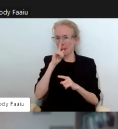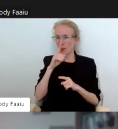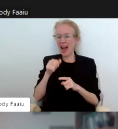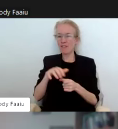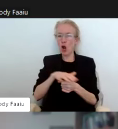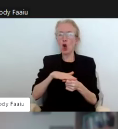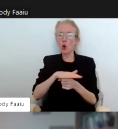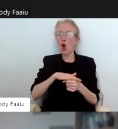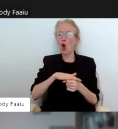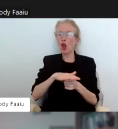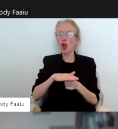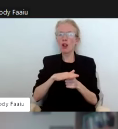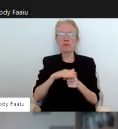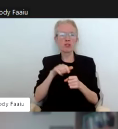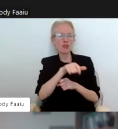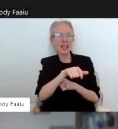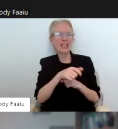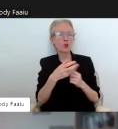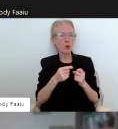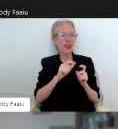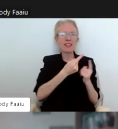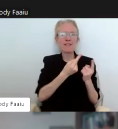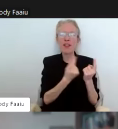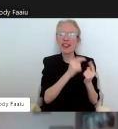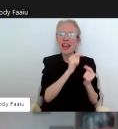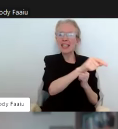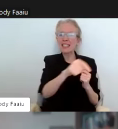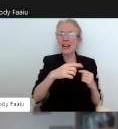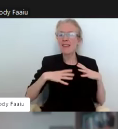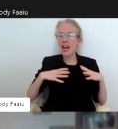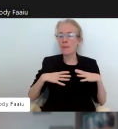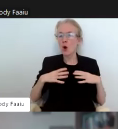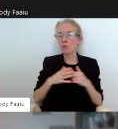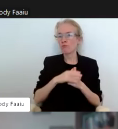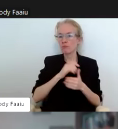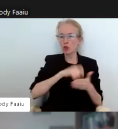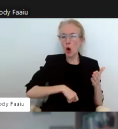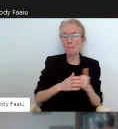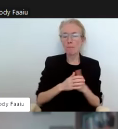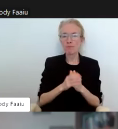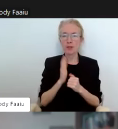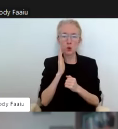shops, or to go to school, or if you want to leave your neighbourhood